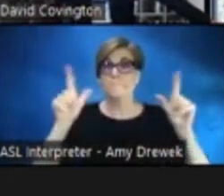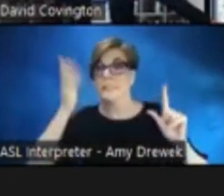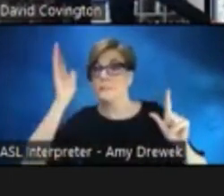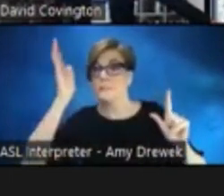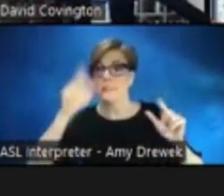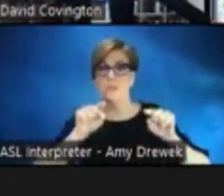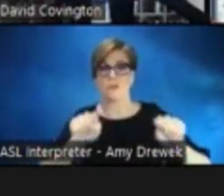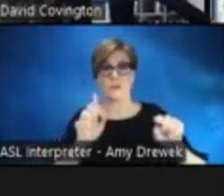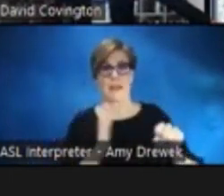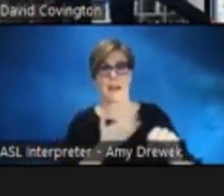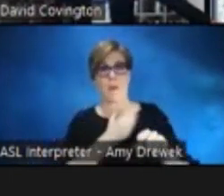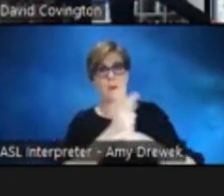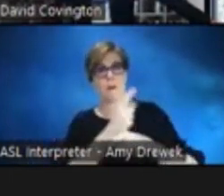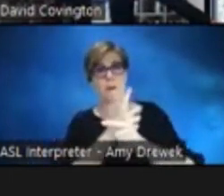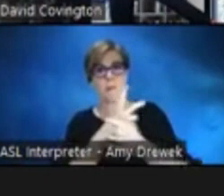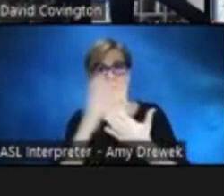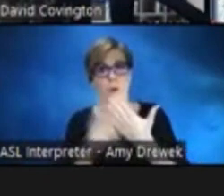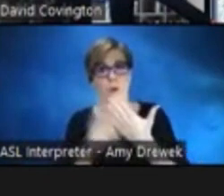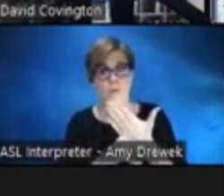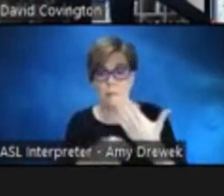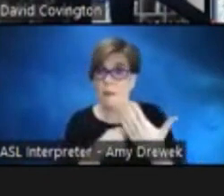PROGRAM AND WE WANTED TO KEEP ALL THAT.